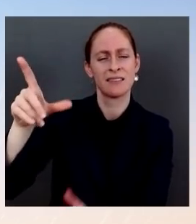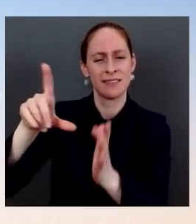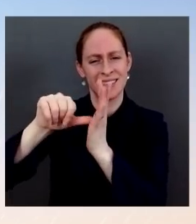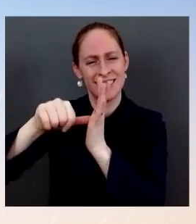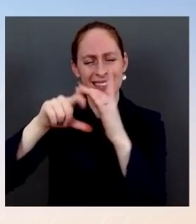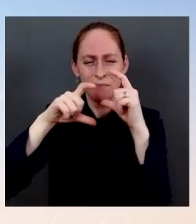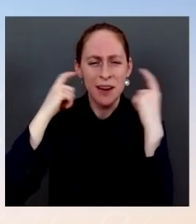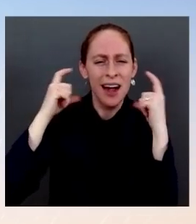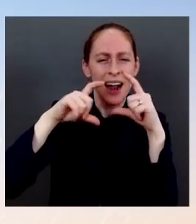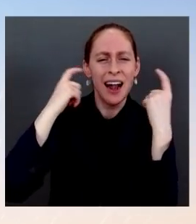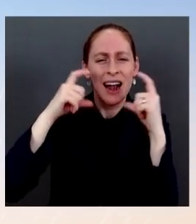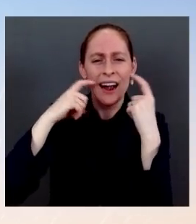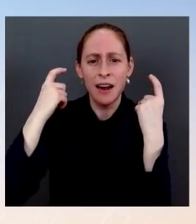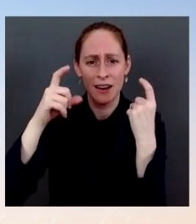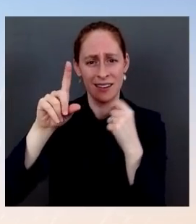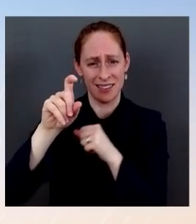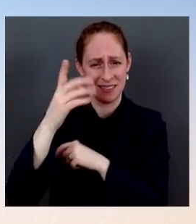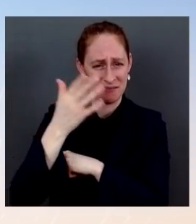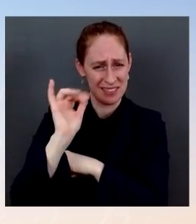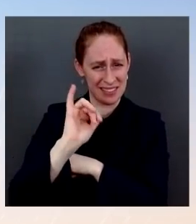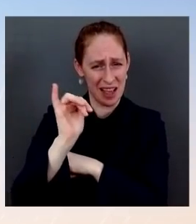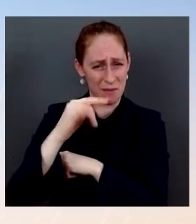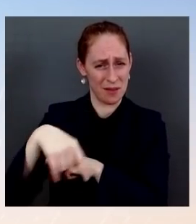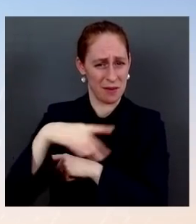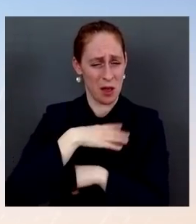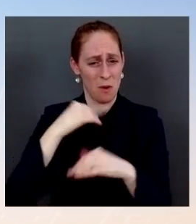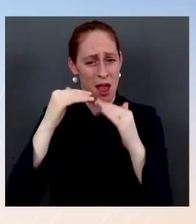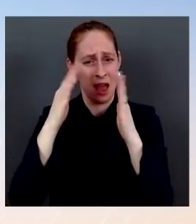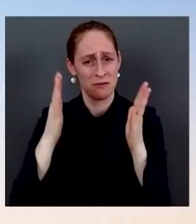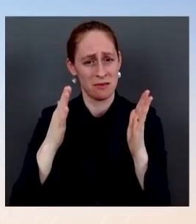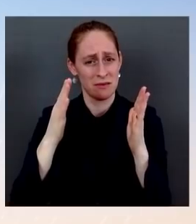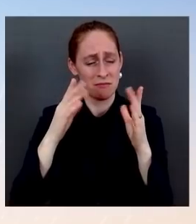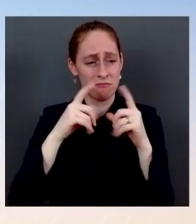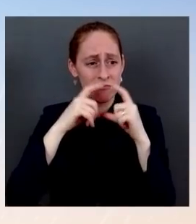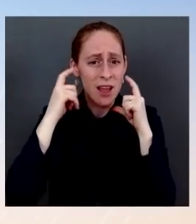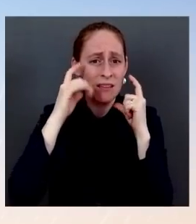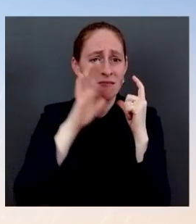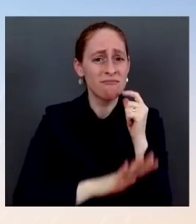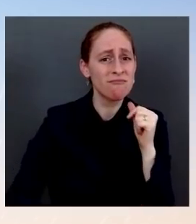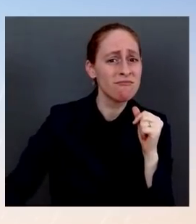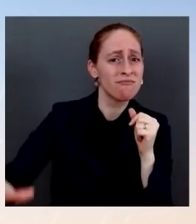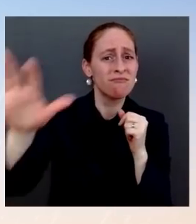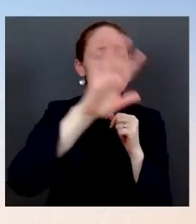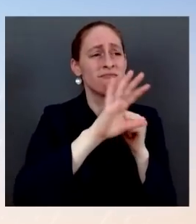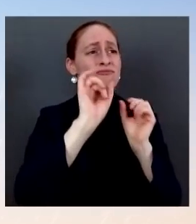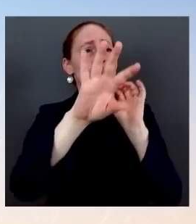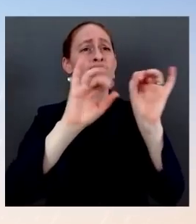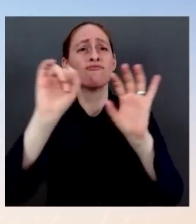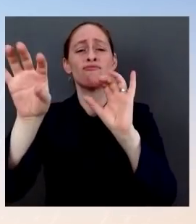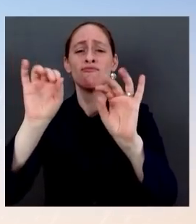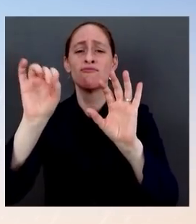and we work with community health centers, rural health centers, a range of medical organizations